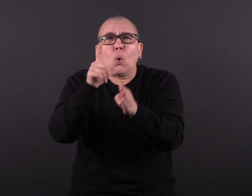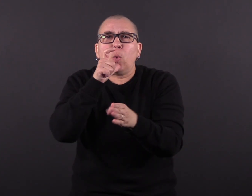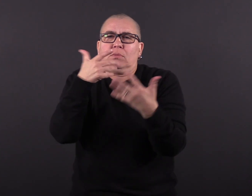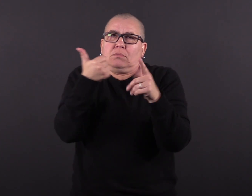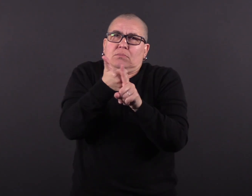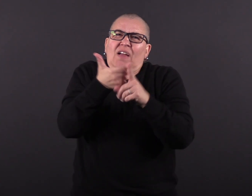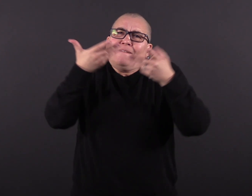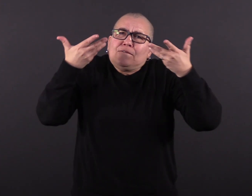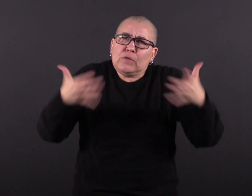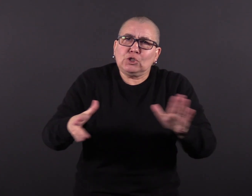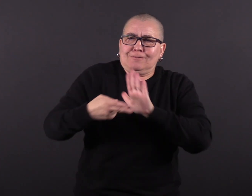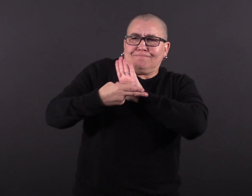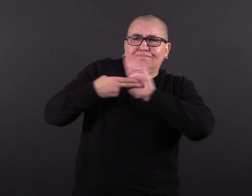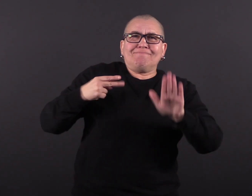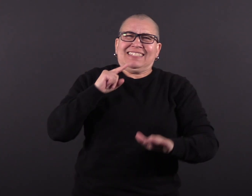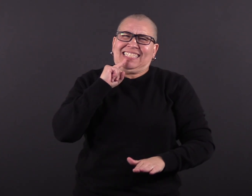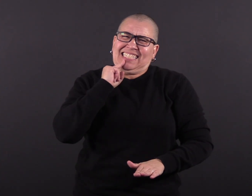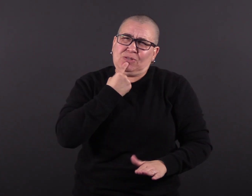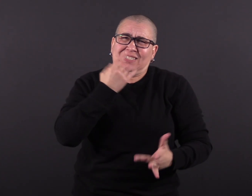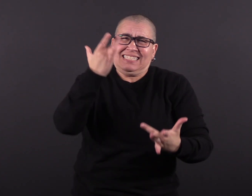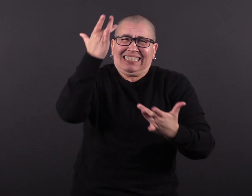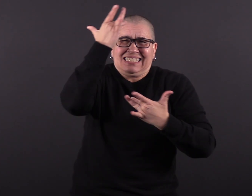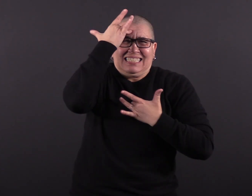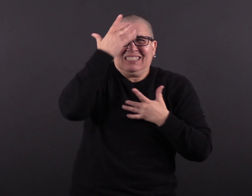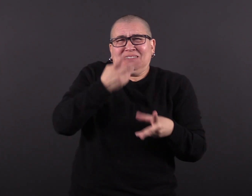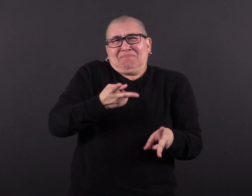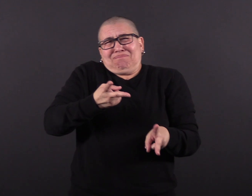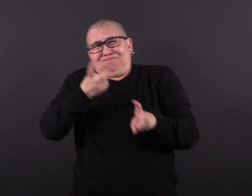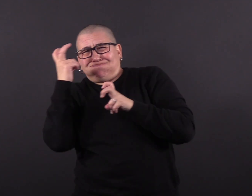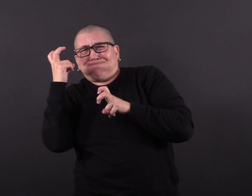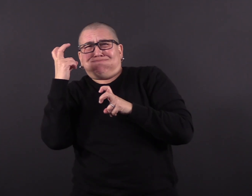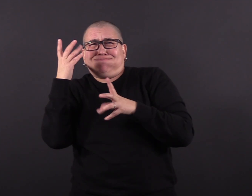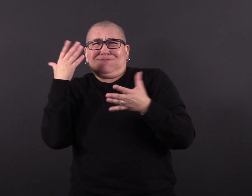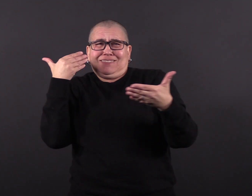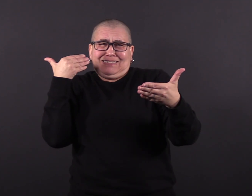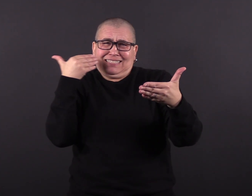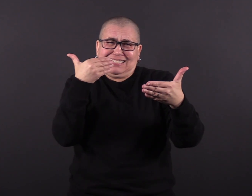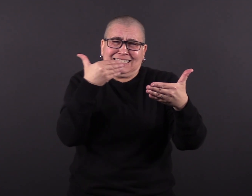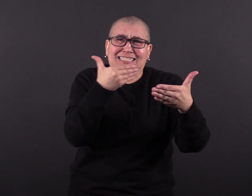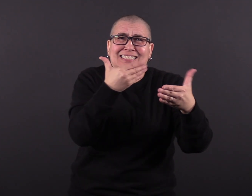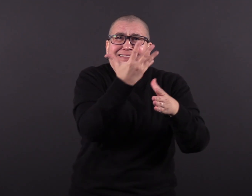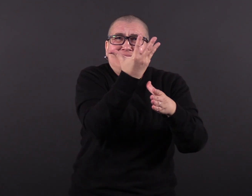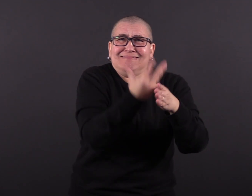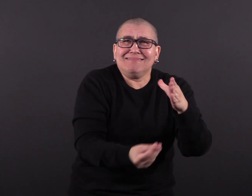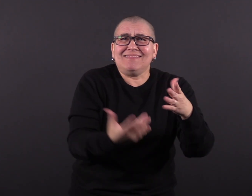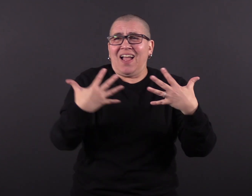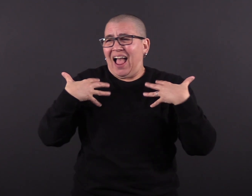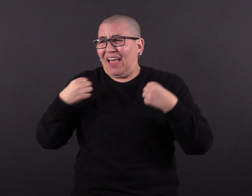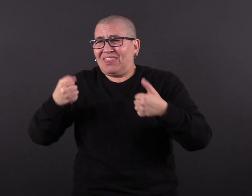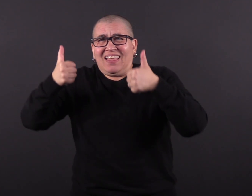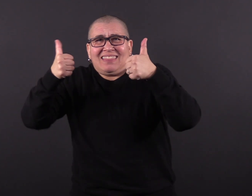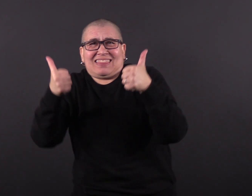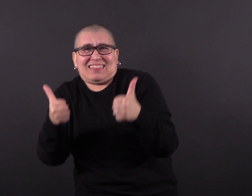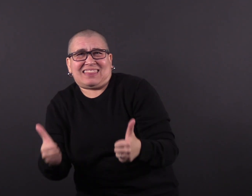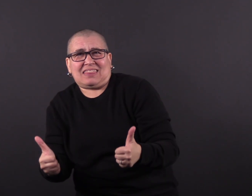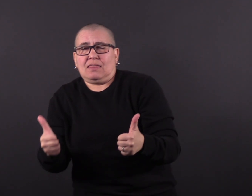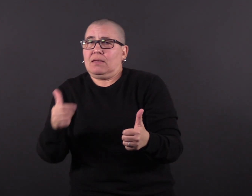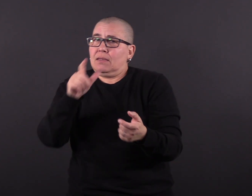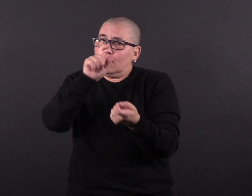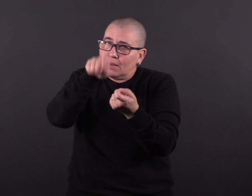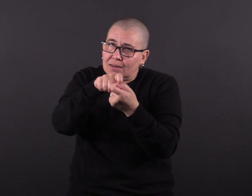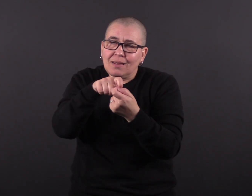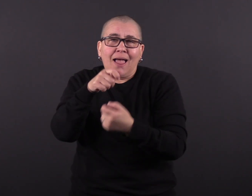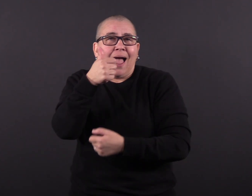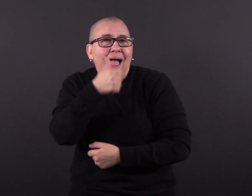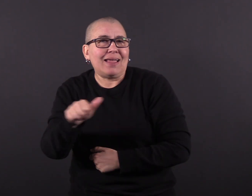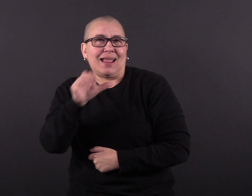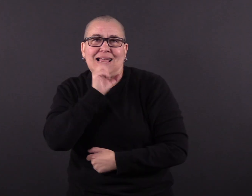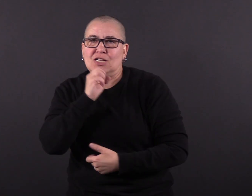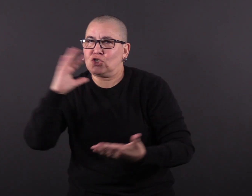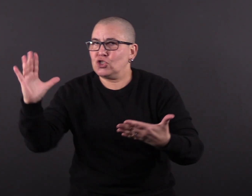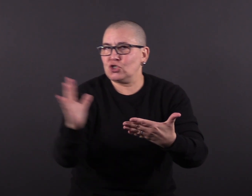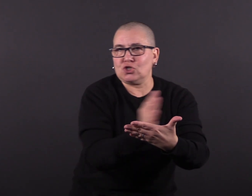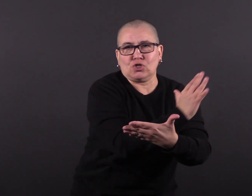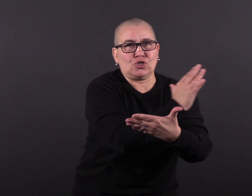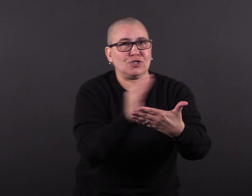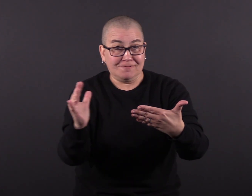ill, or those who are in very poor health, regardless of their age.